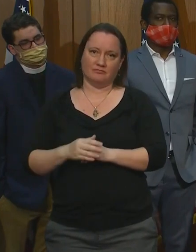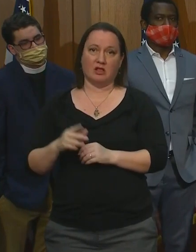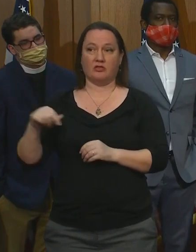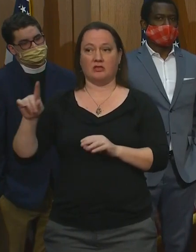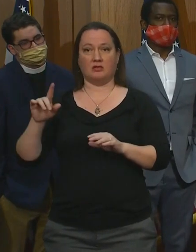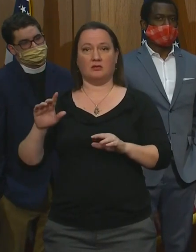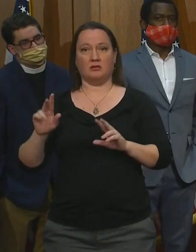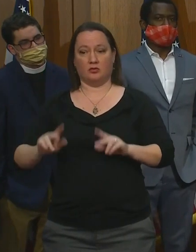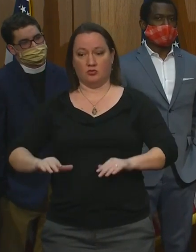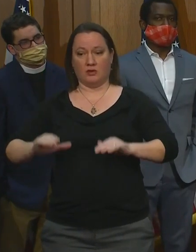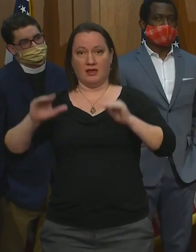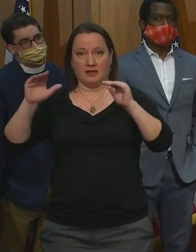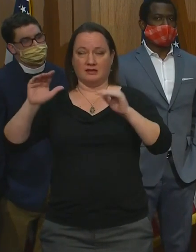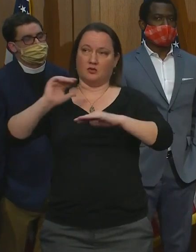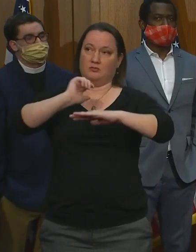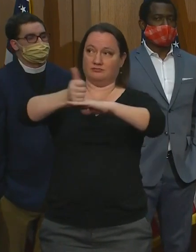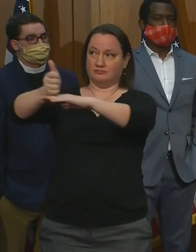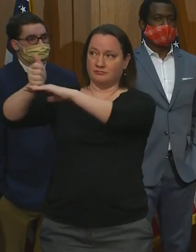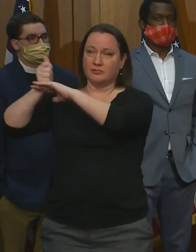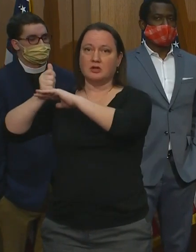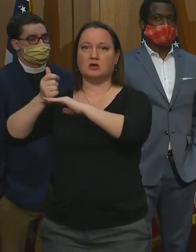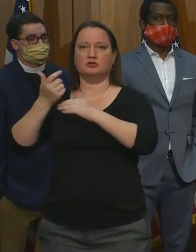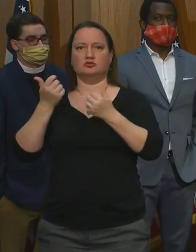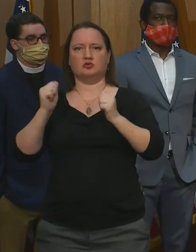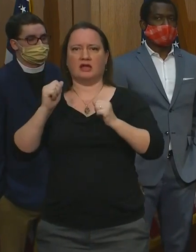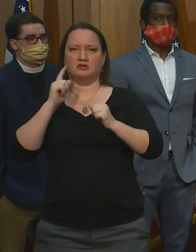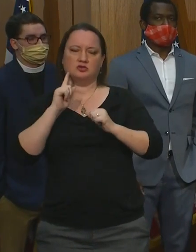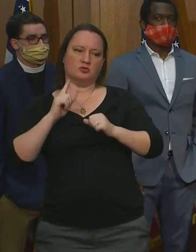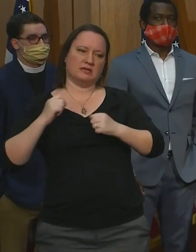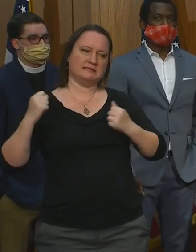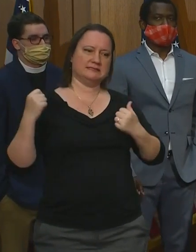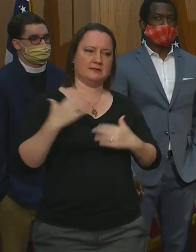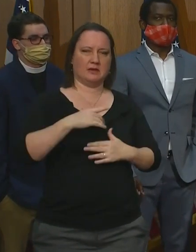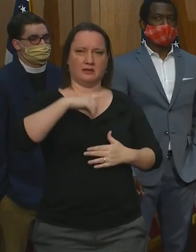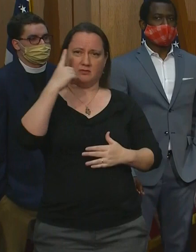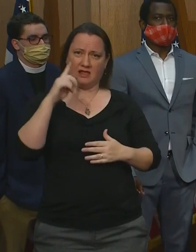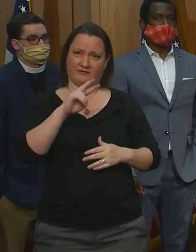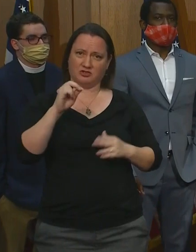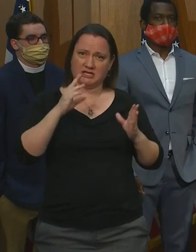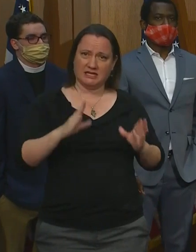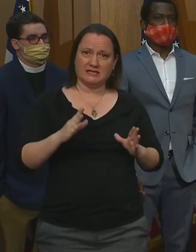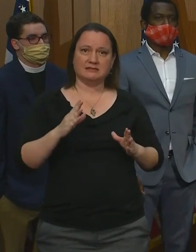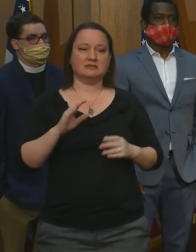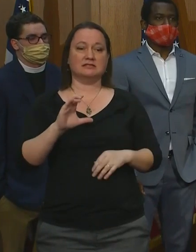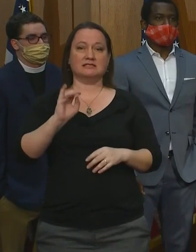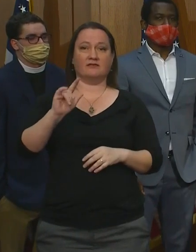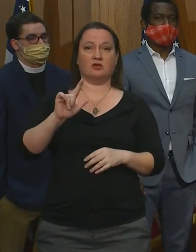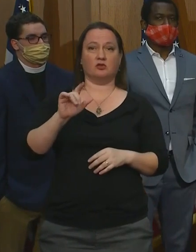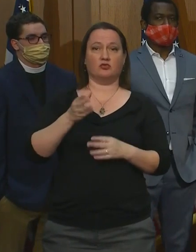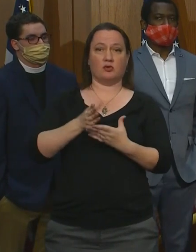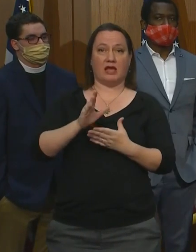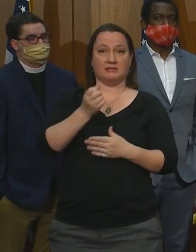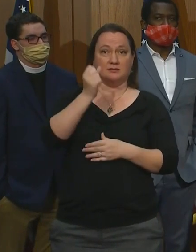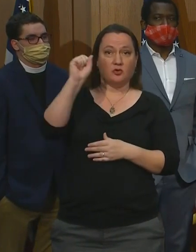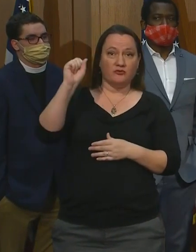RAISED AS PART OF A DELIBERATE AND INTENTIONAL EFFORT TO INTIMIDATE AND DEGRADE BLACK